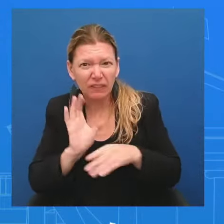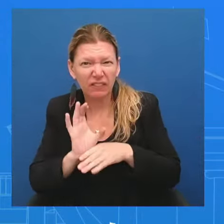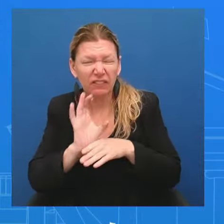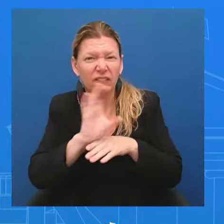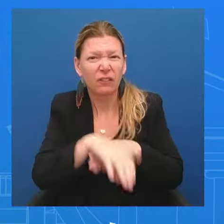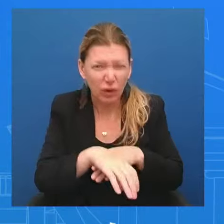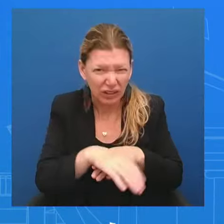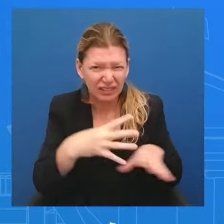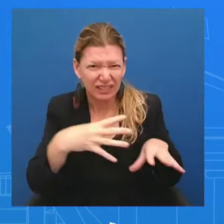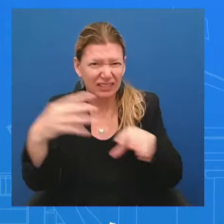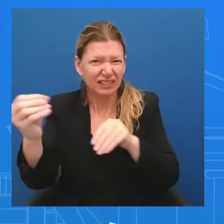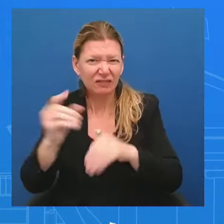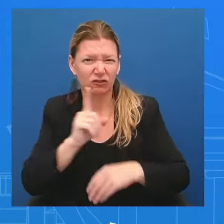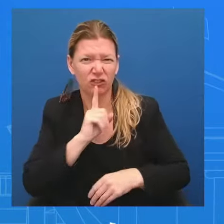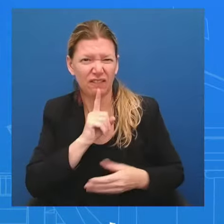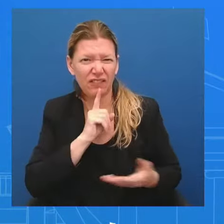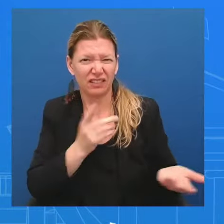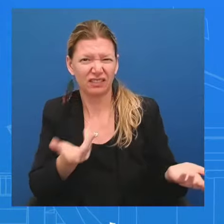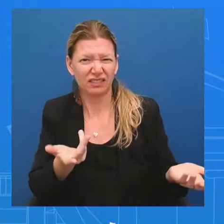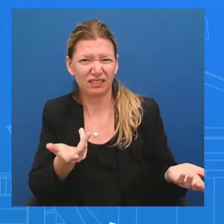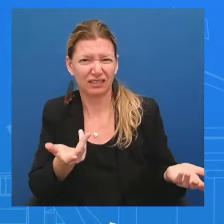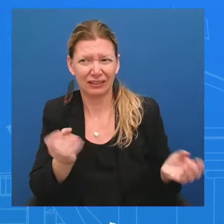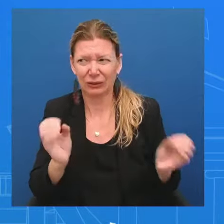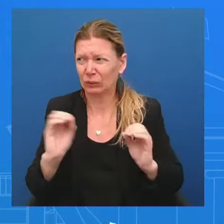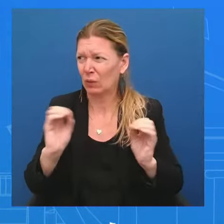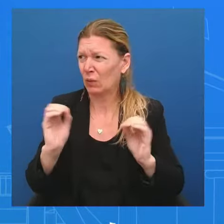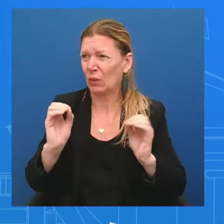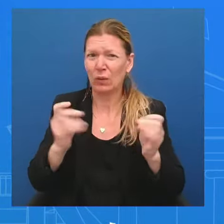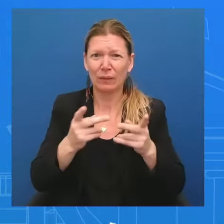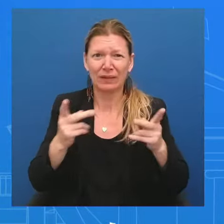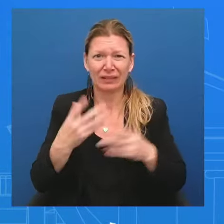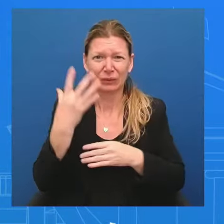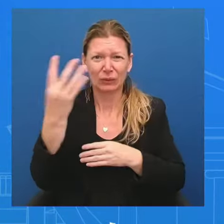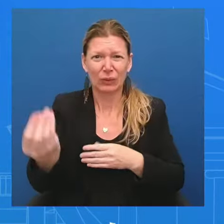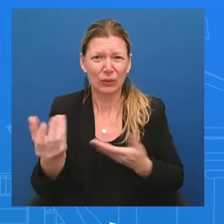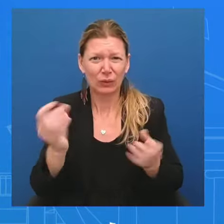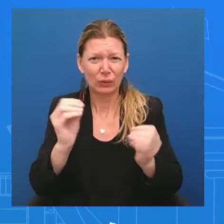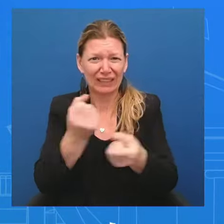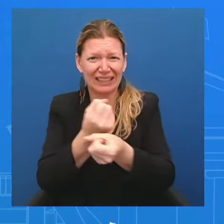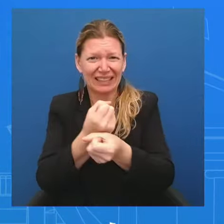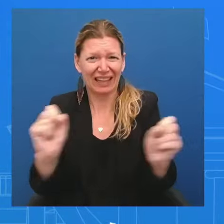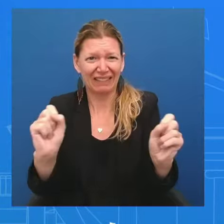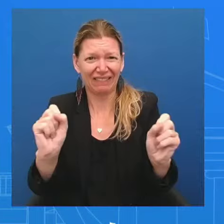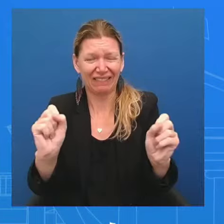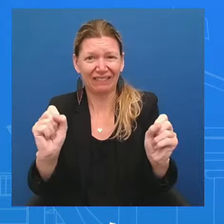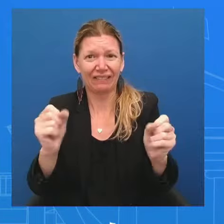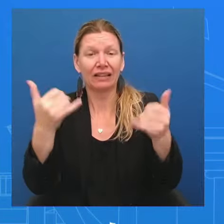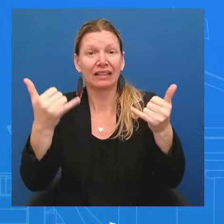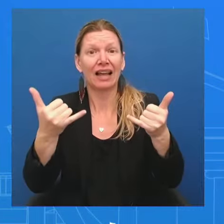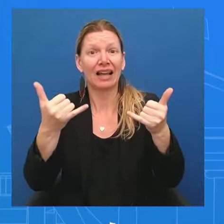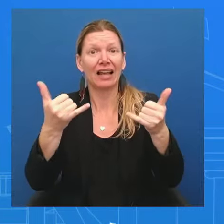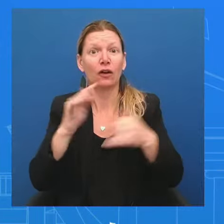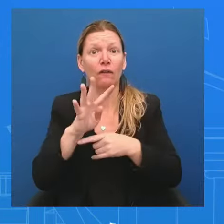with now only 400,000 left, how could be that different from what you said that we oppose the plan